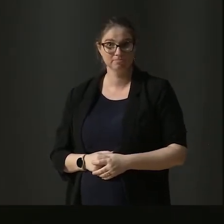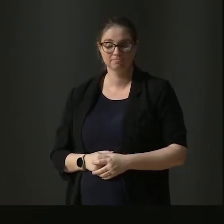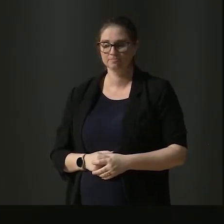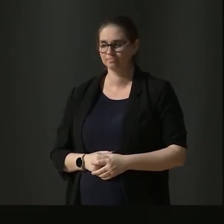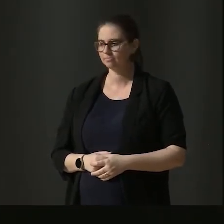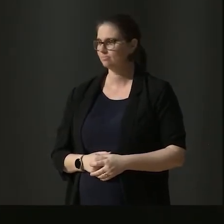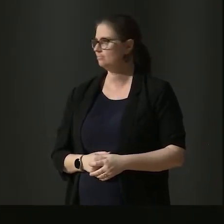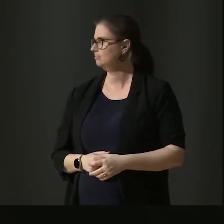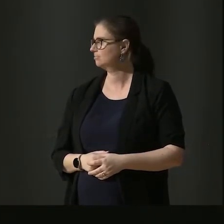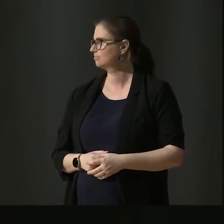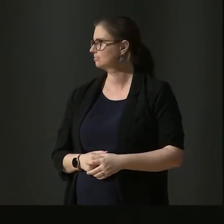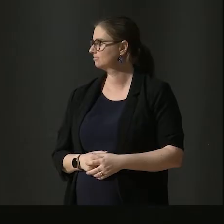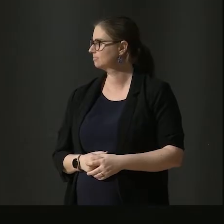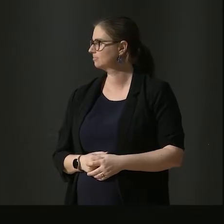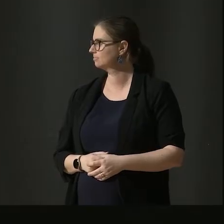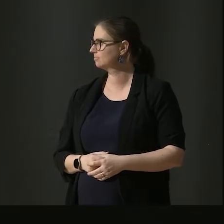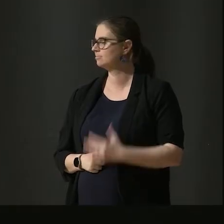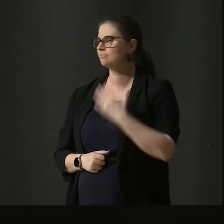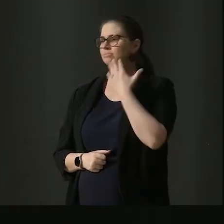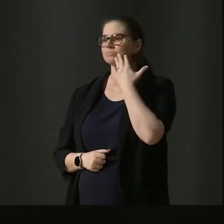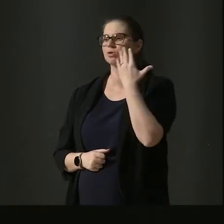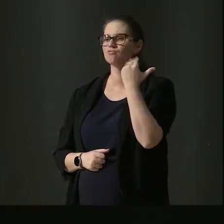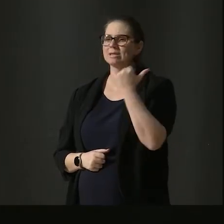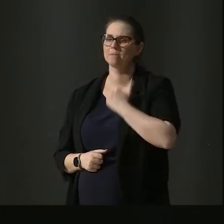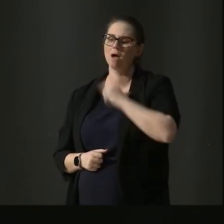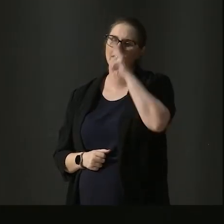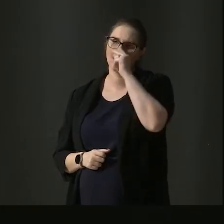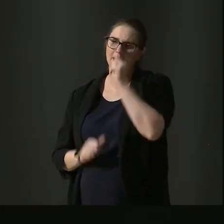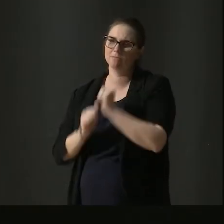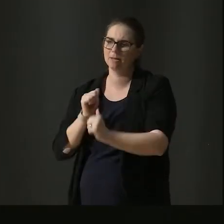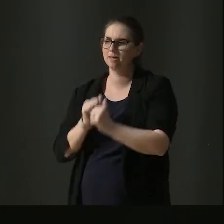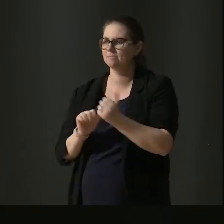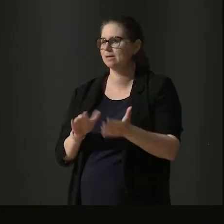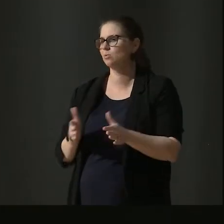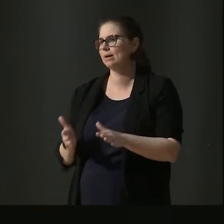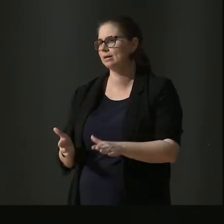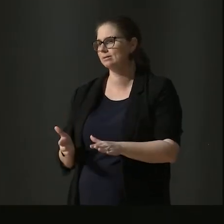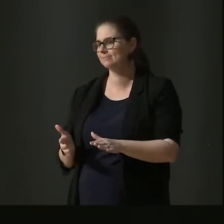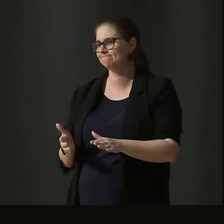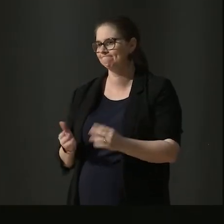Recently, my younger brother passed away very suddenly and very tragically.